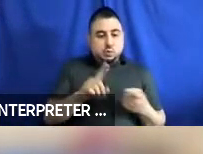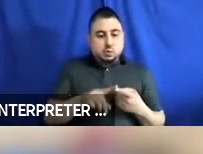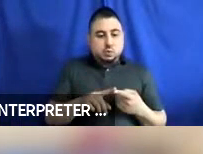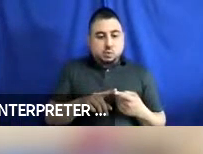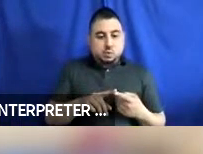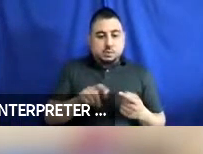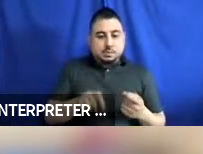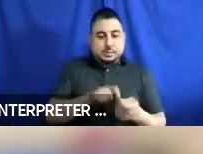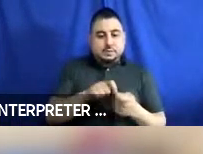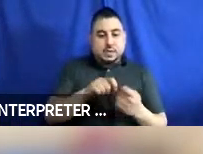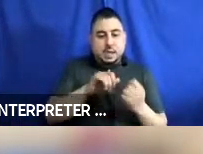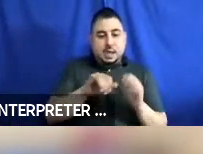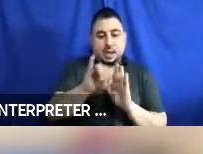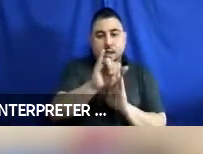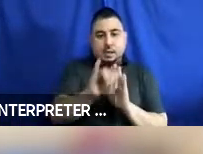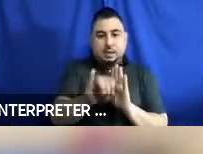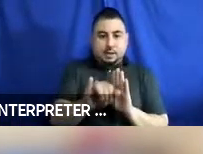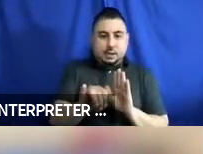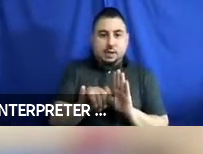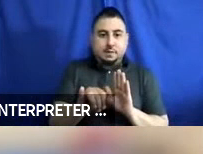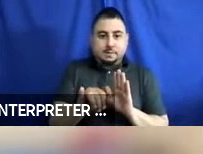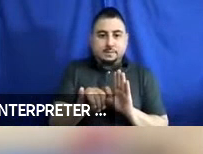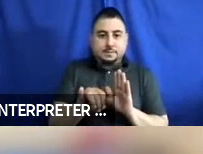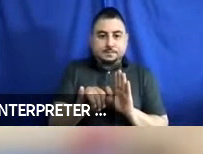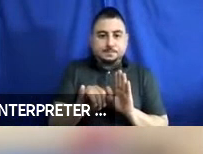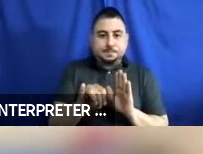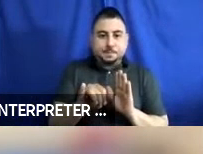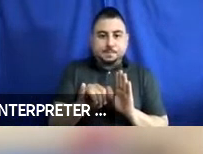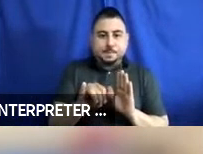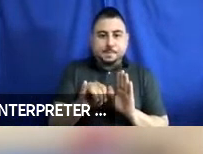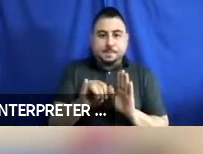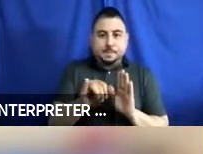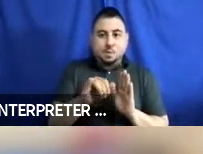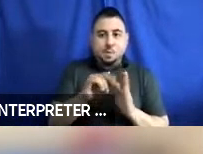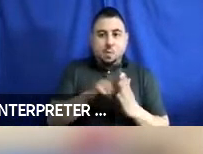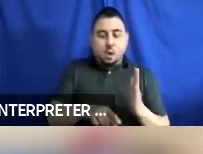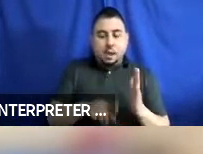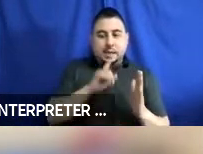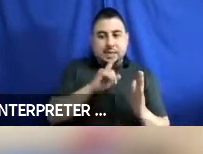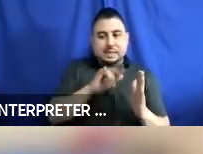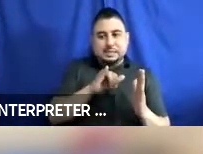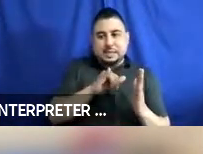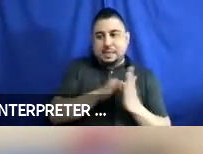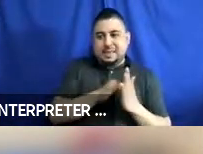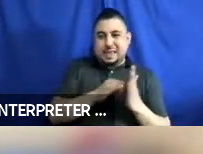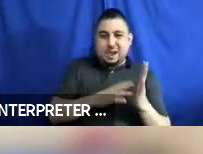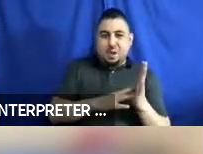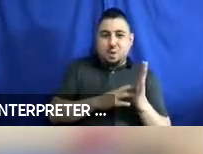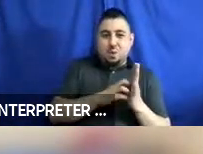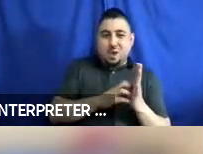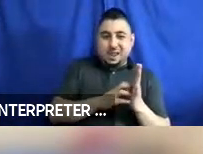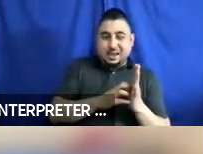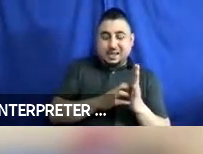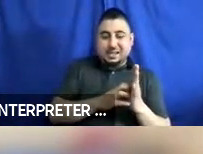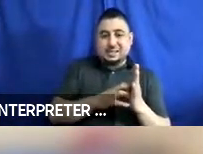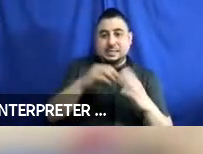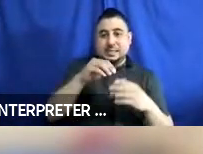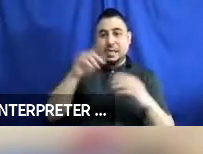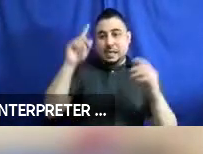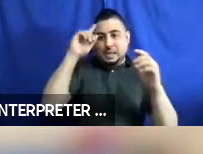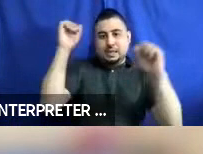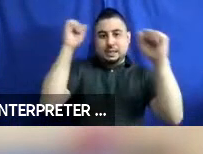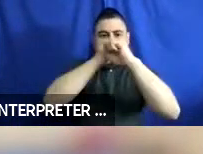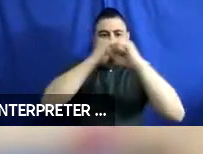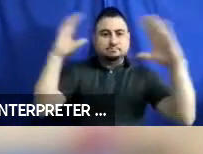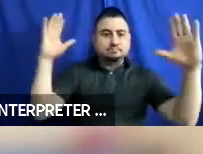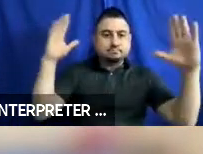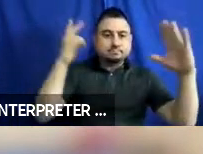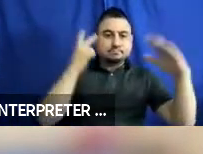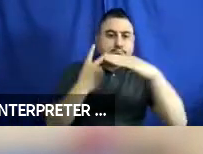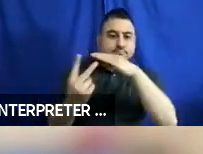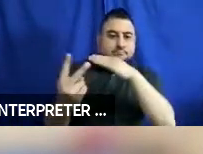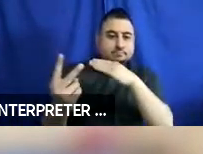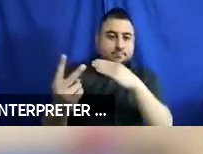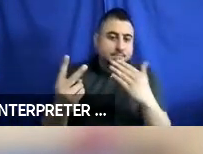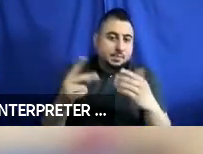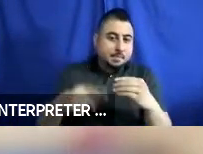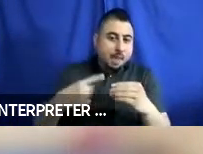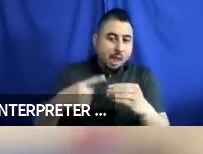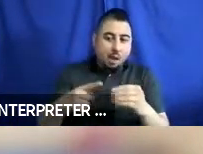specifically identify that weakness in this envisioned future where, if people with disabilities